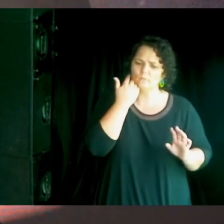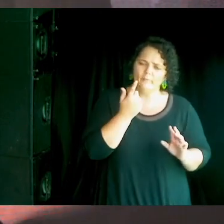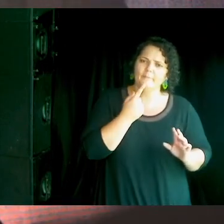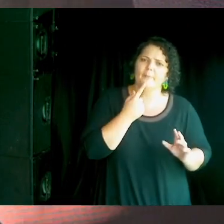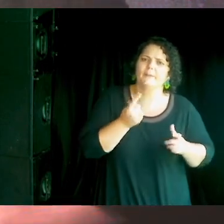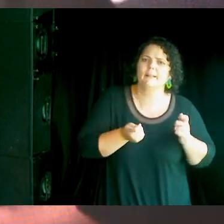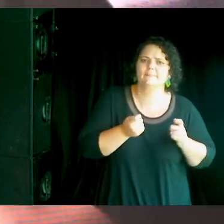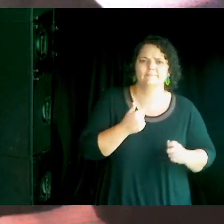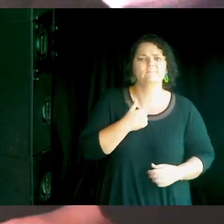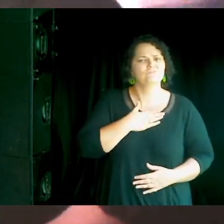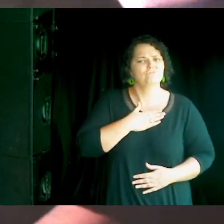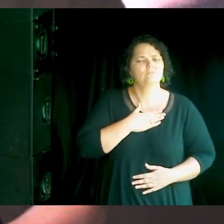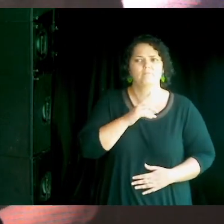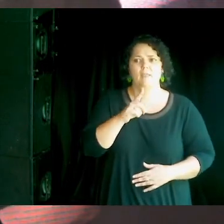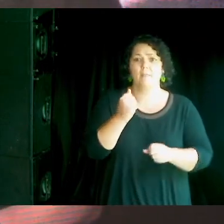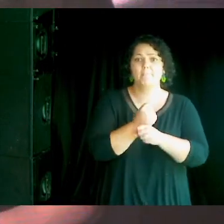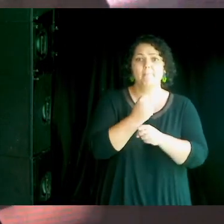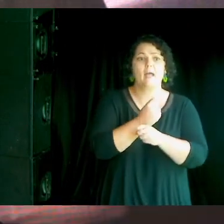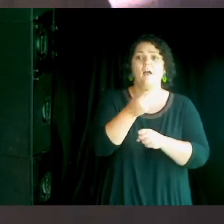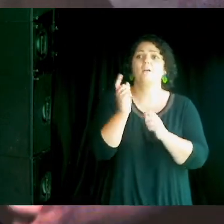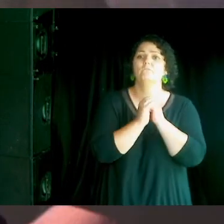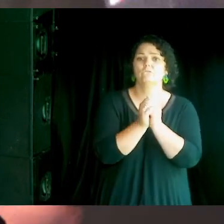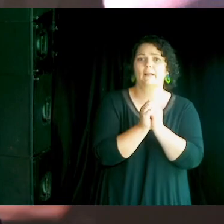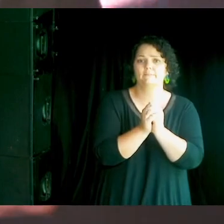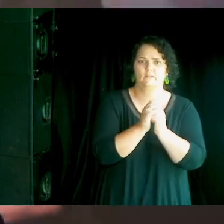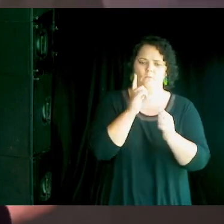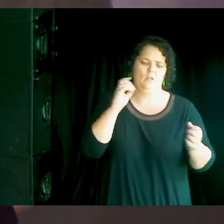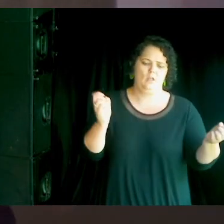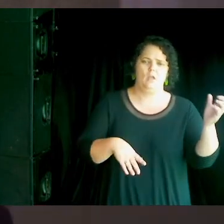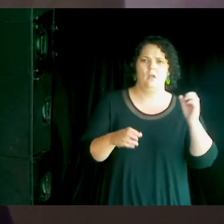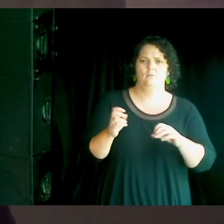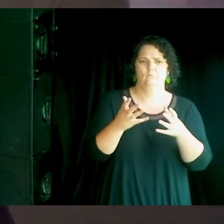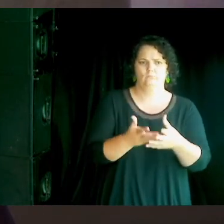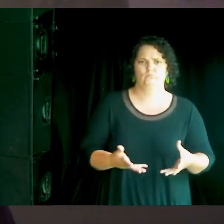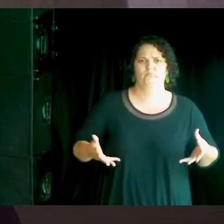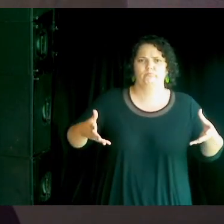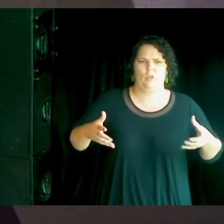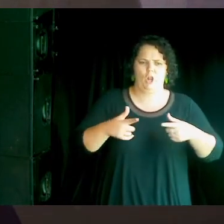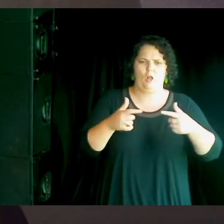it's up for my friends I make it in a big bowl and then like make it kind of pow of vegetables and